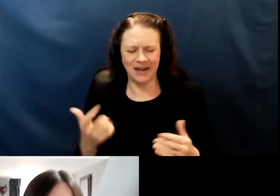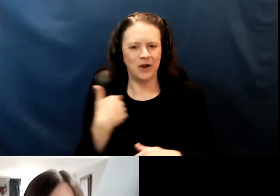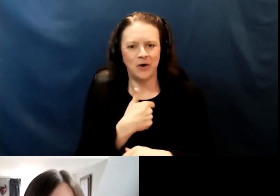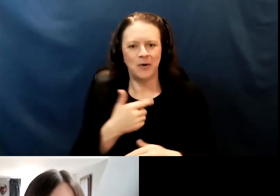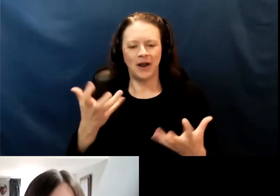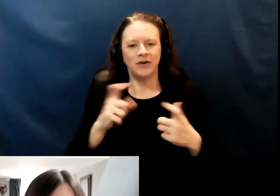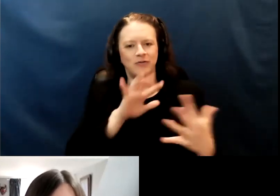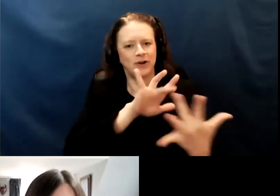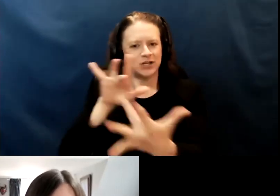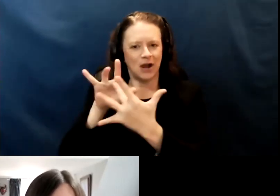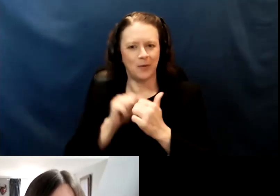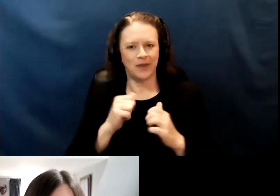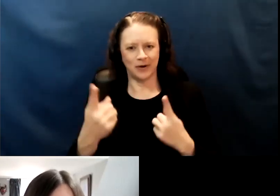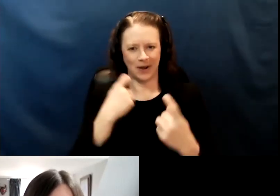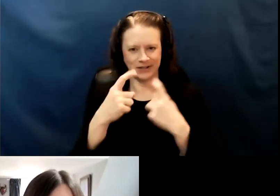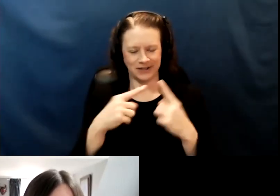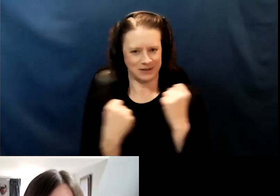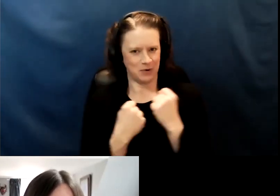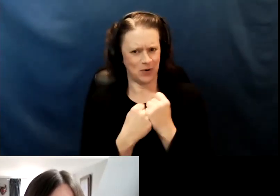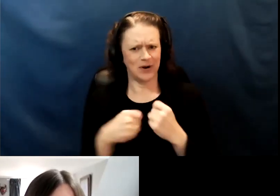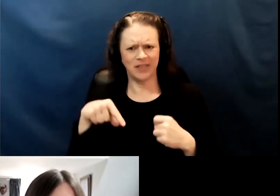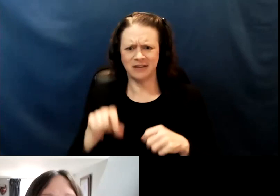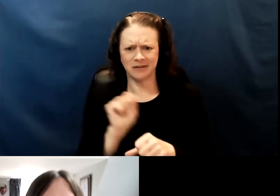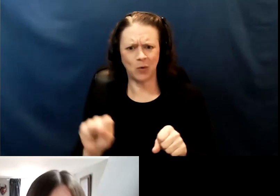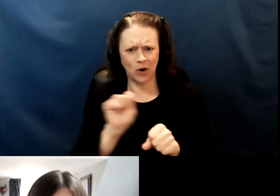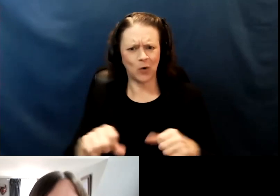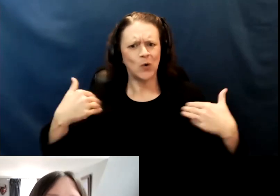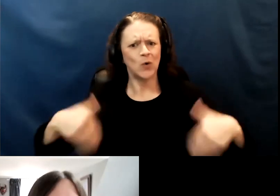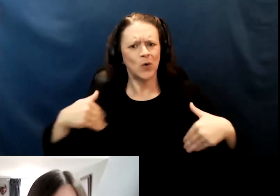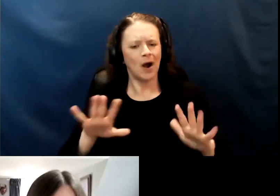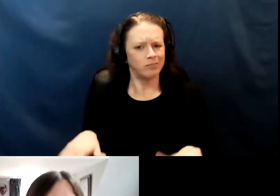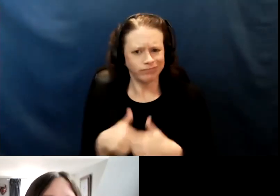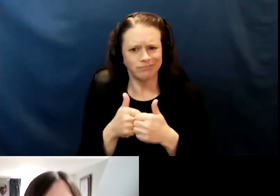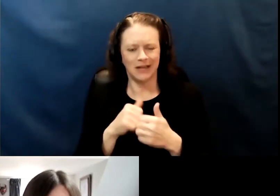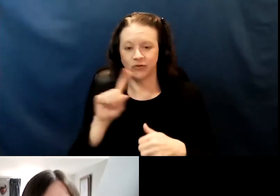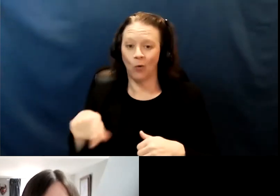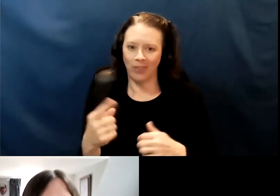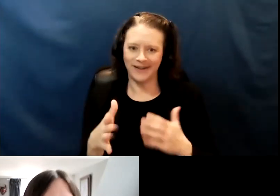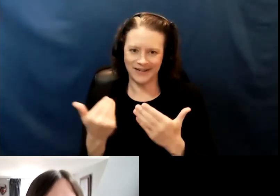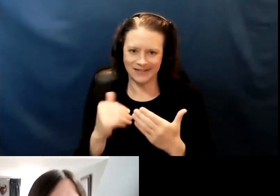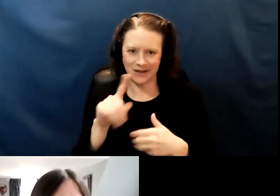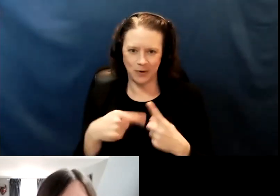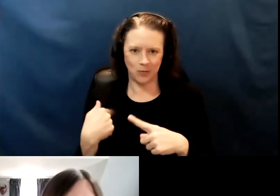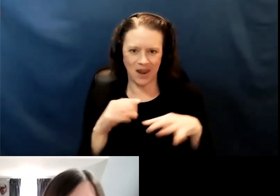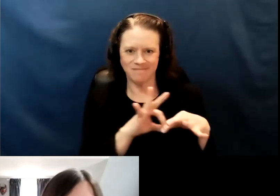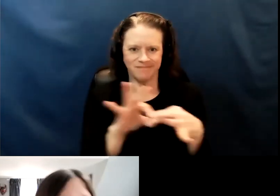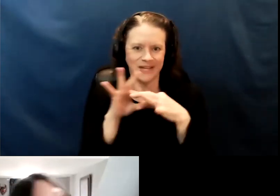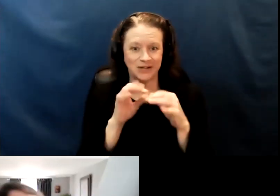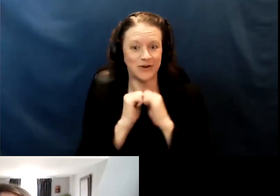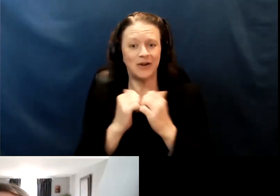And support. Because this is hard work, and it's only as easy when we do it together. So thank you all for your time. Thanks to